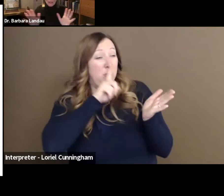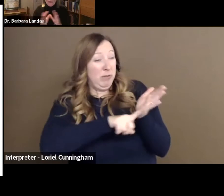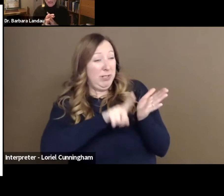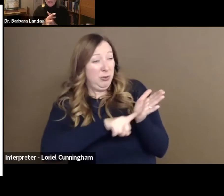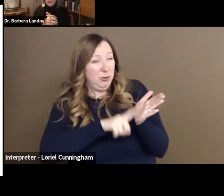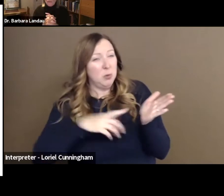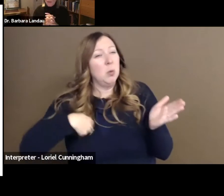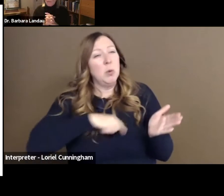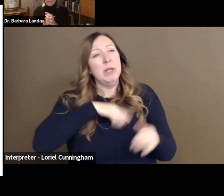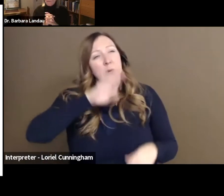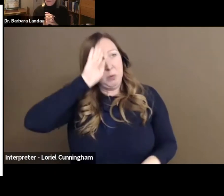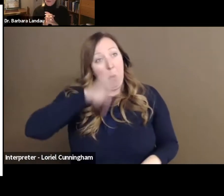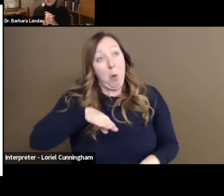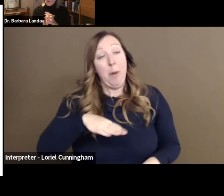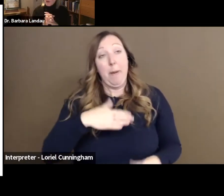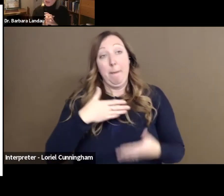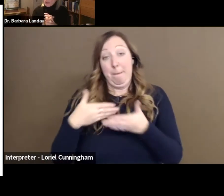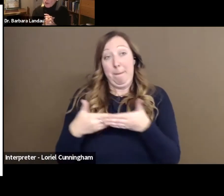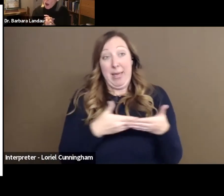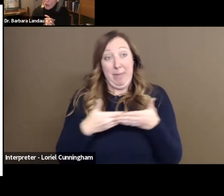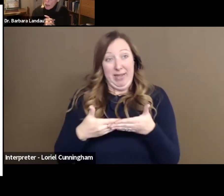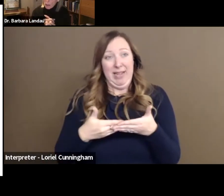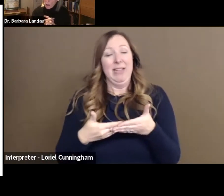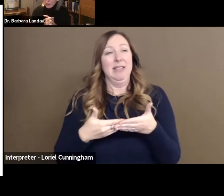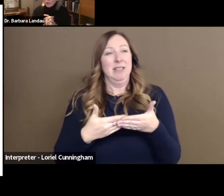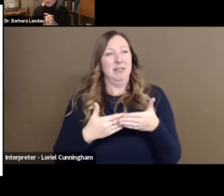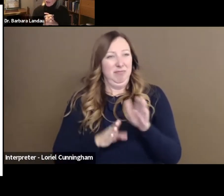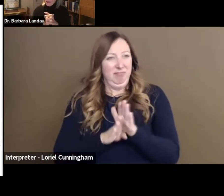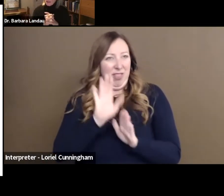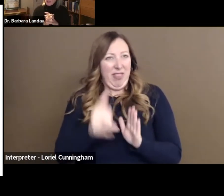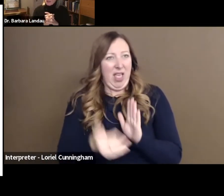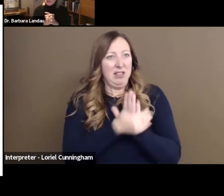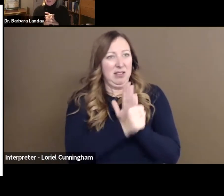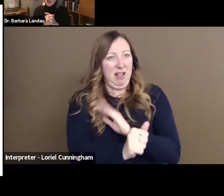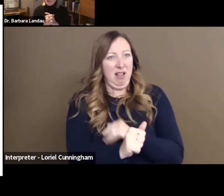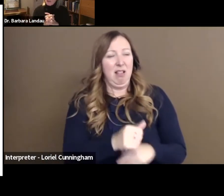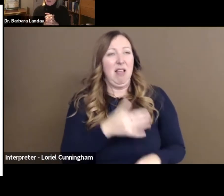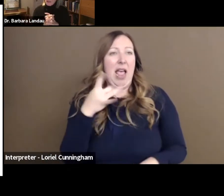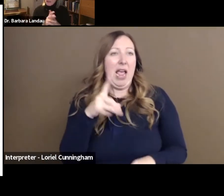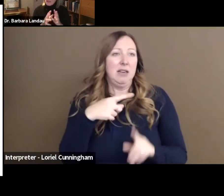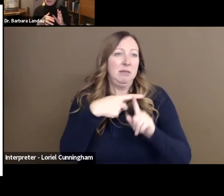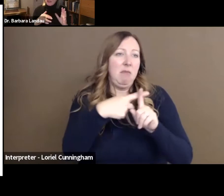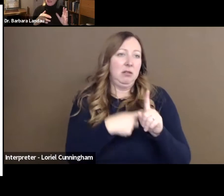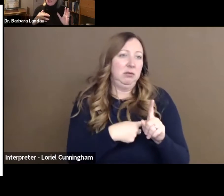by 18 months of age